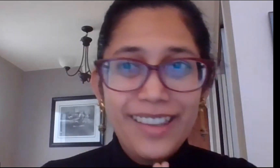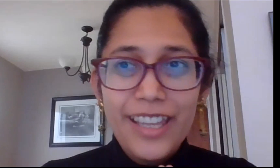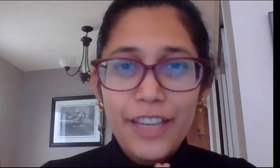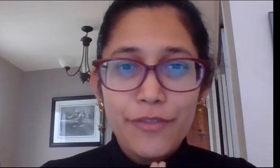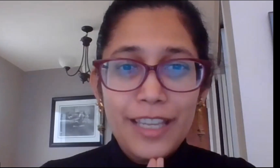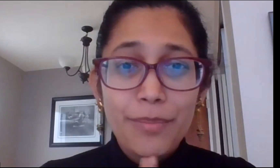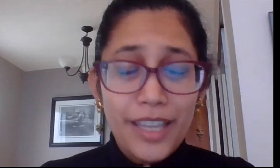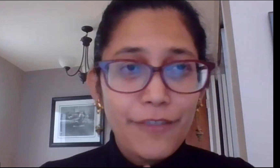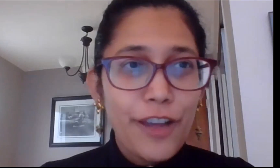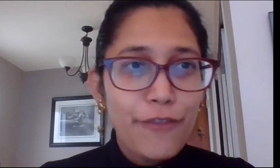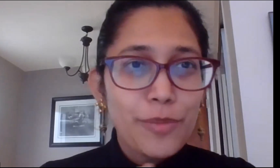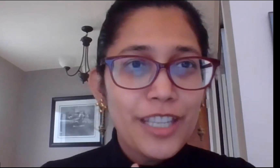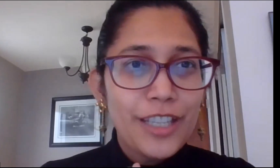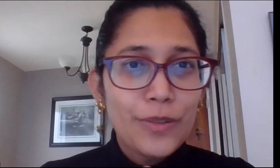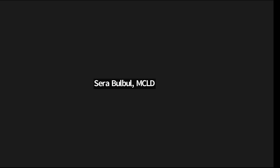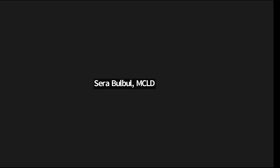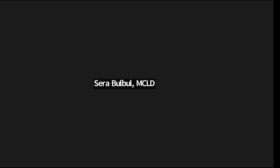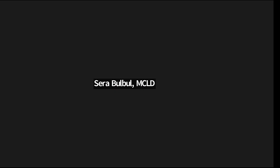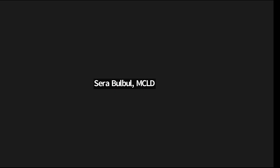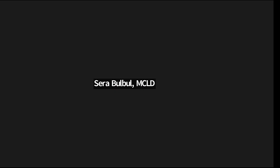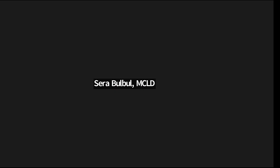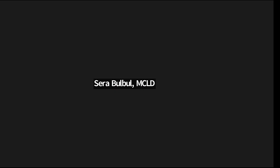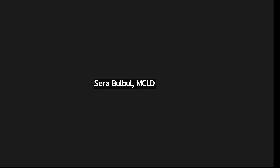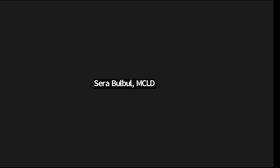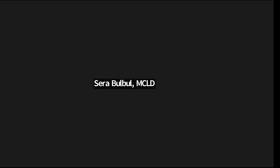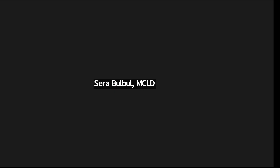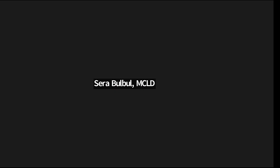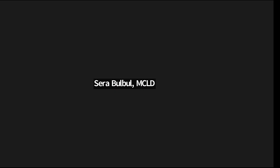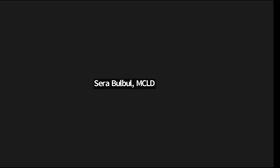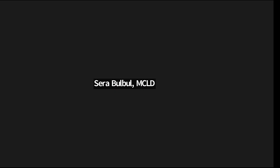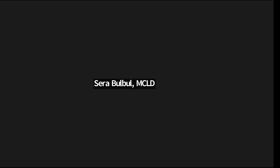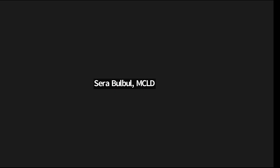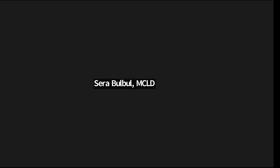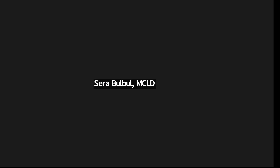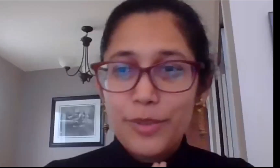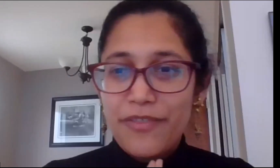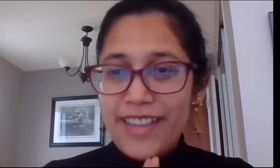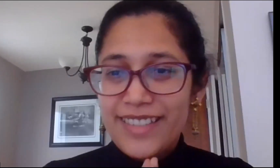If we can play it for everybody to ensure that her voice is heard. That's what. So while you get.